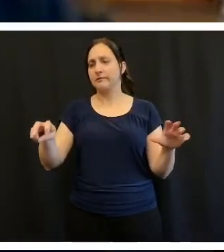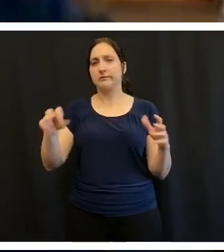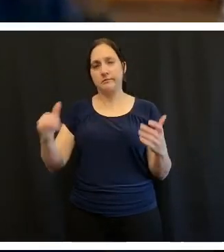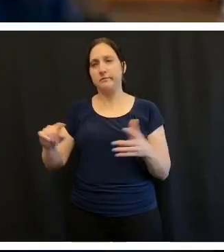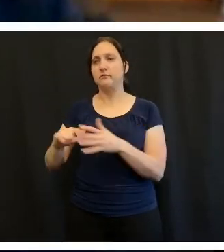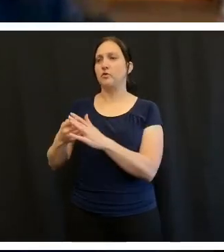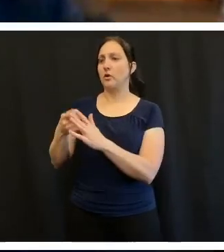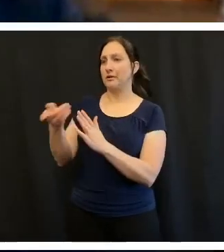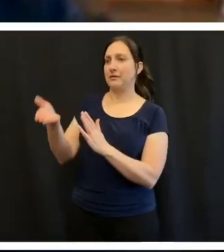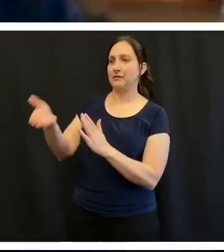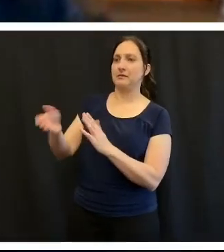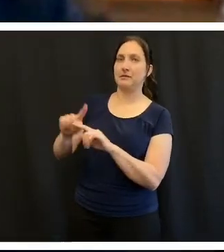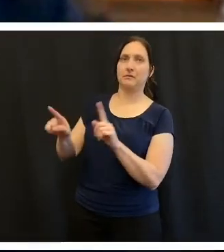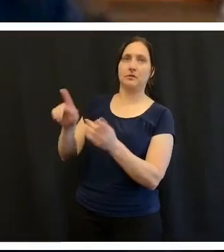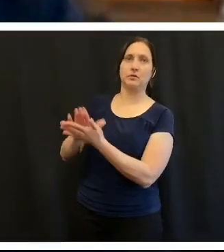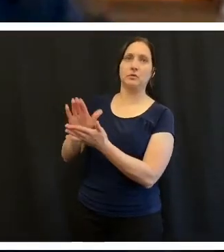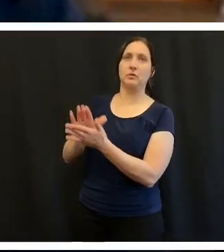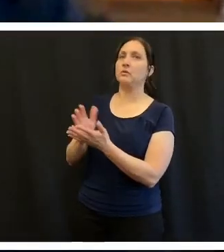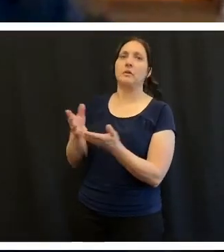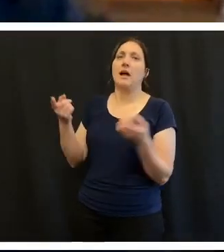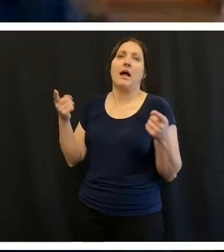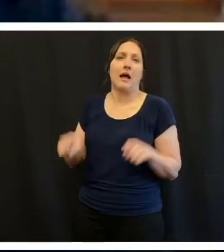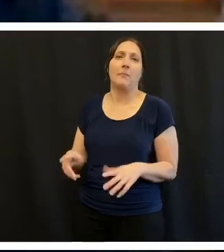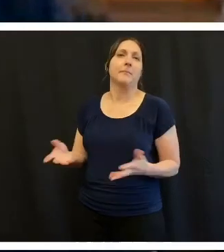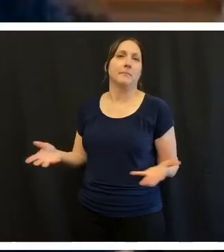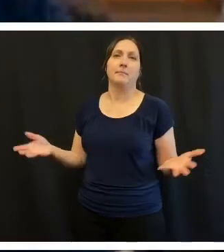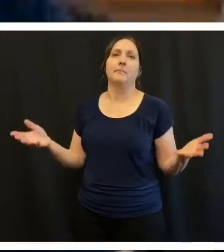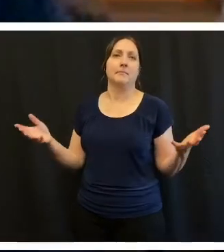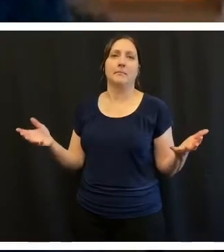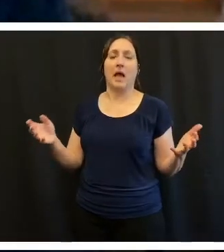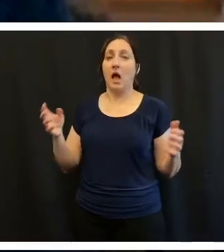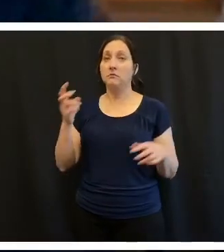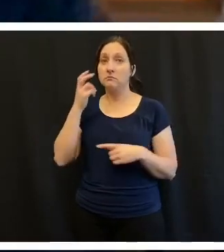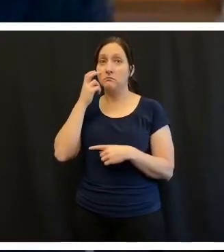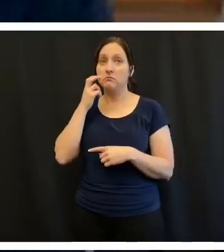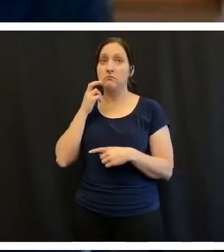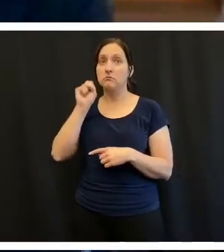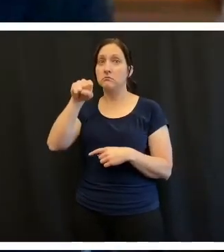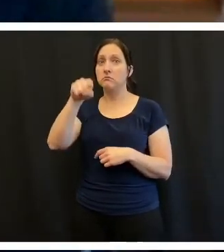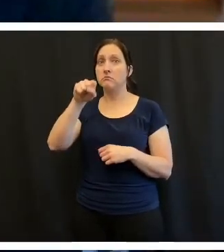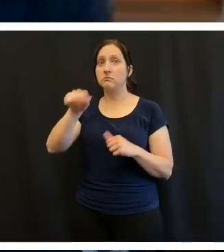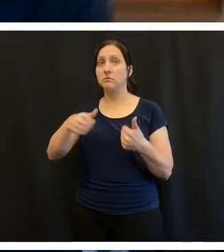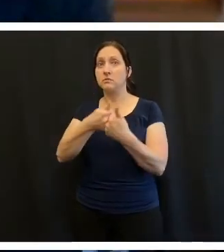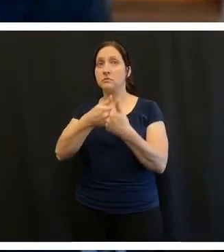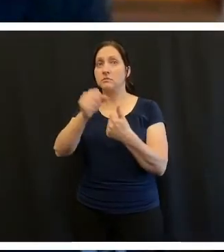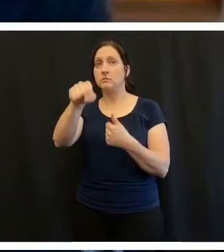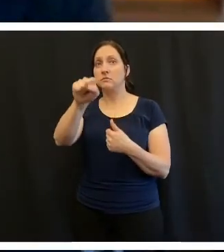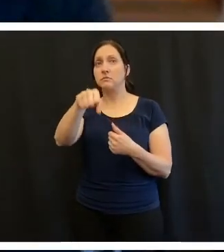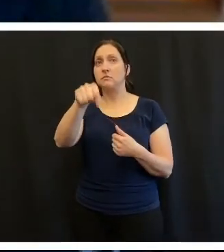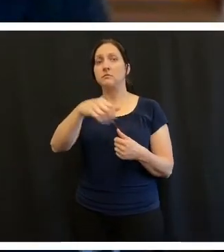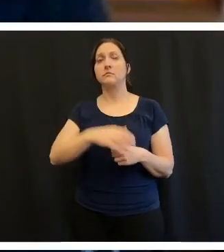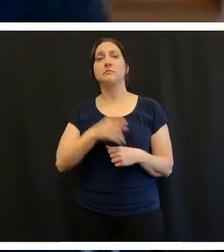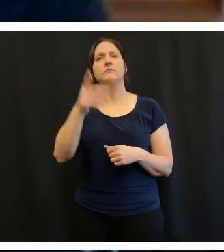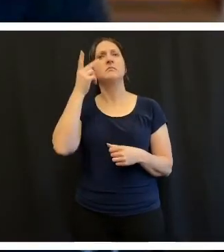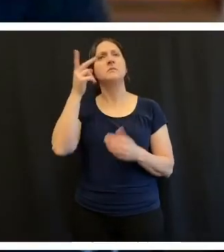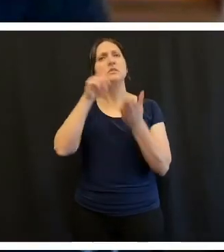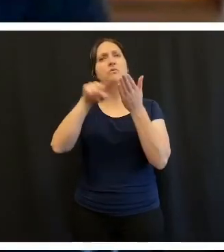It's gonna be tough. I think if you look at some of the research that came out of Hurricane Katrina,